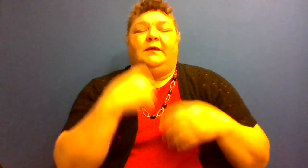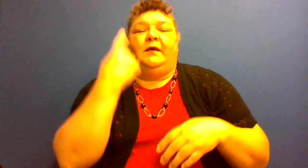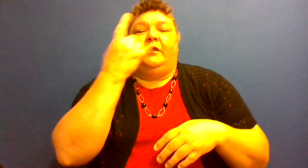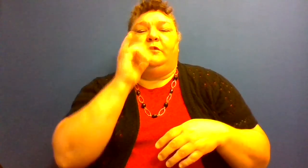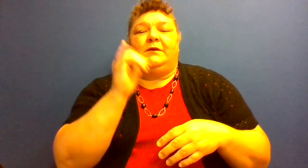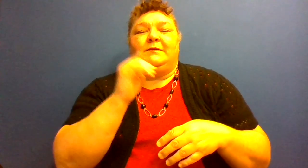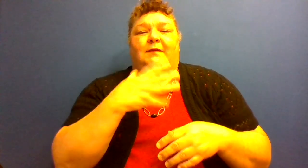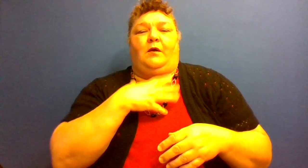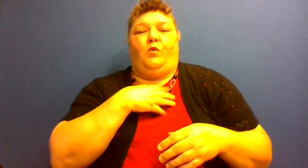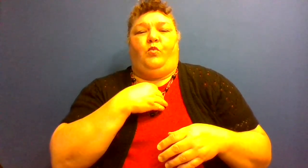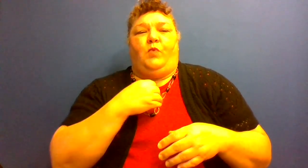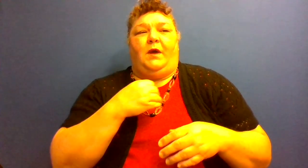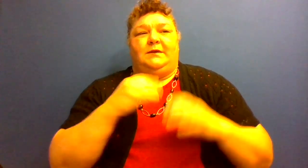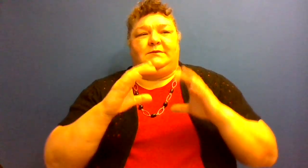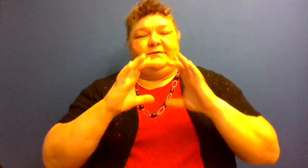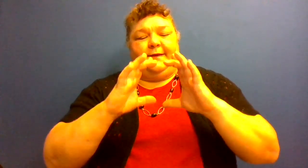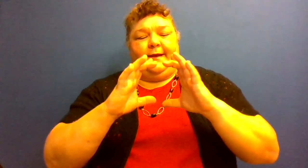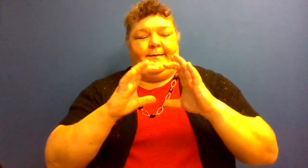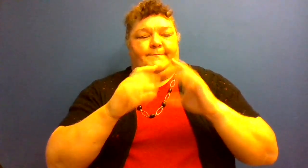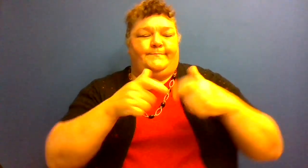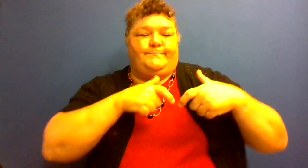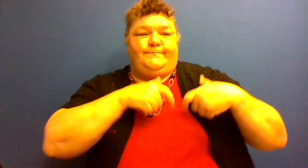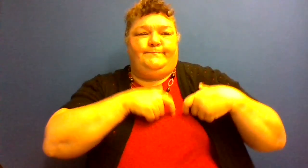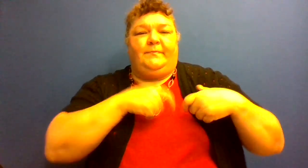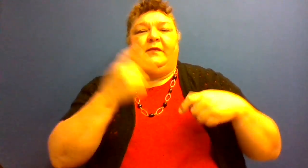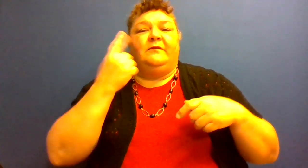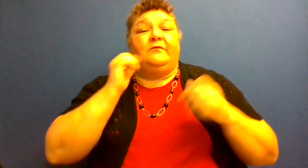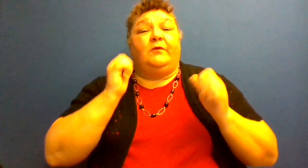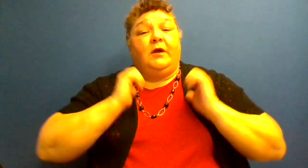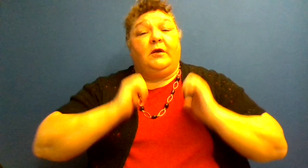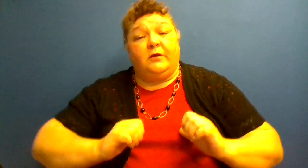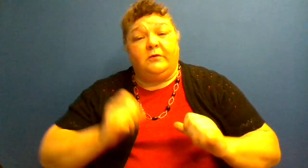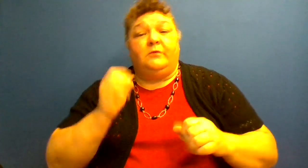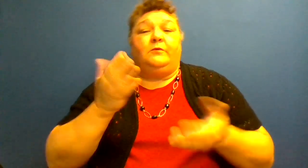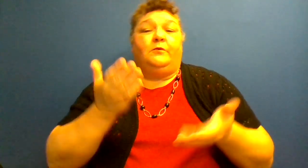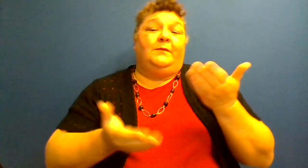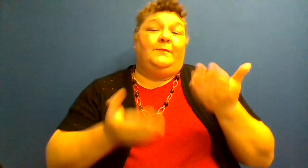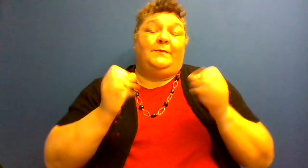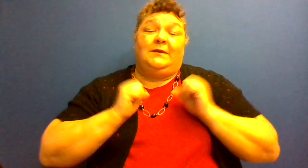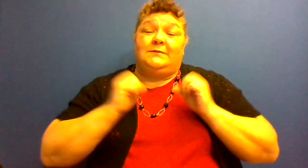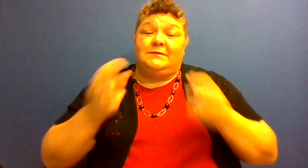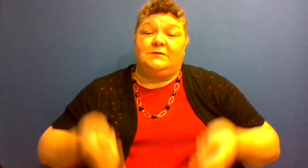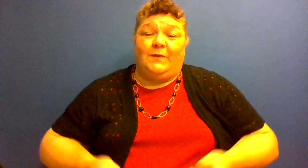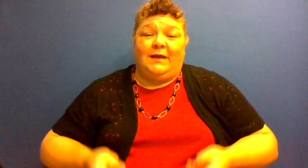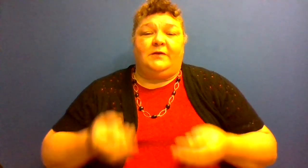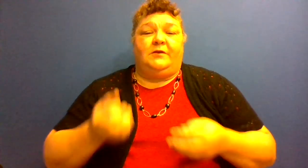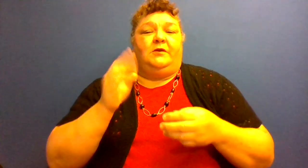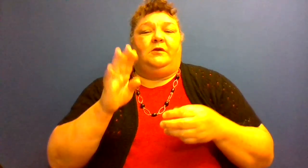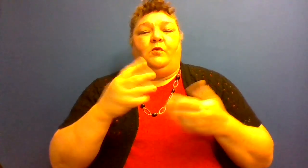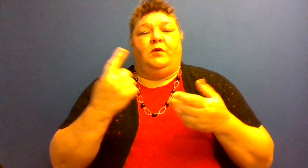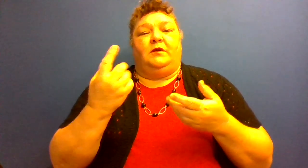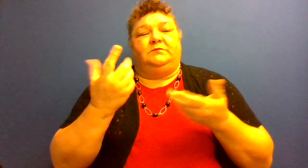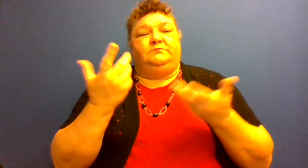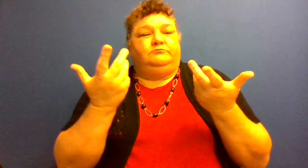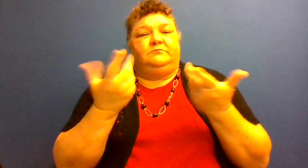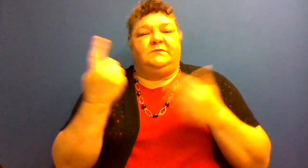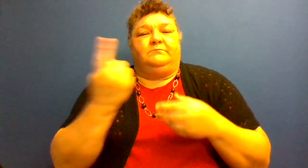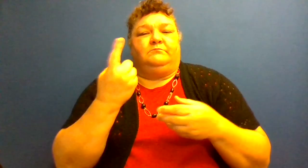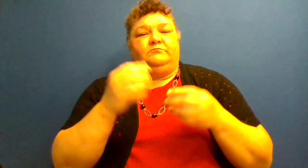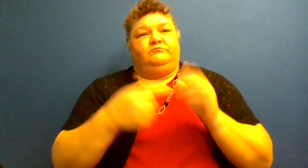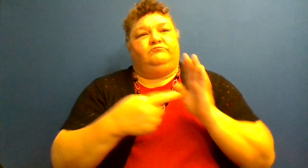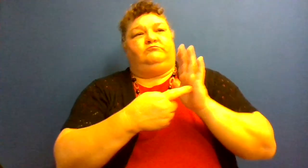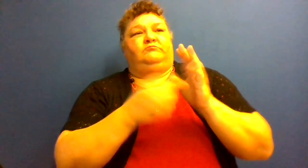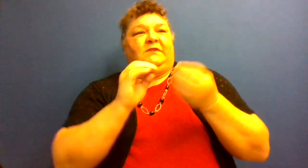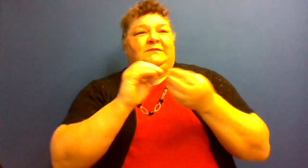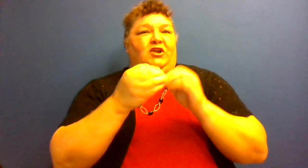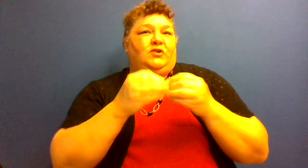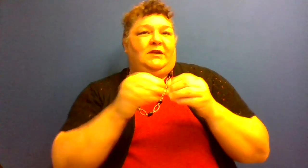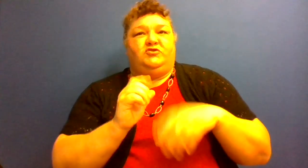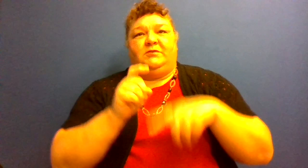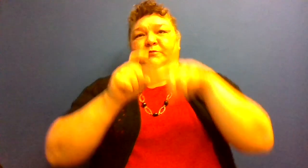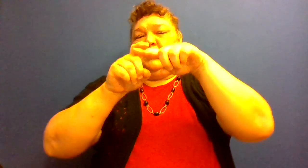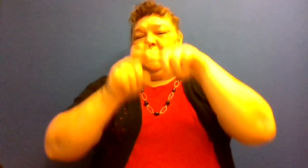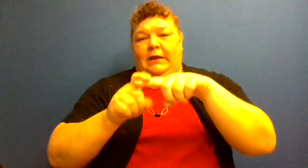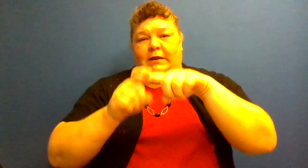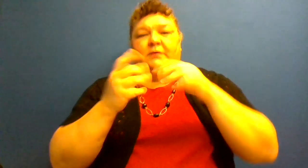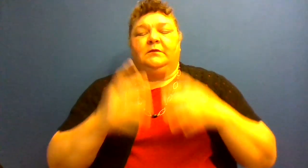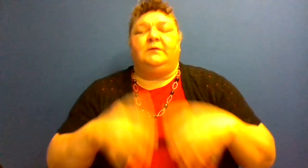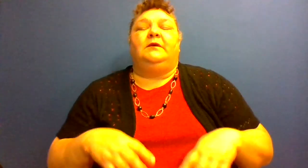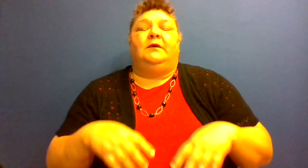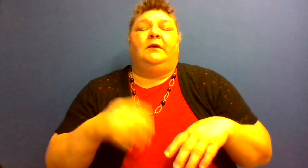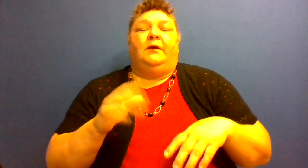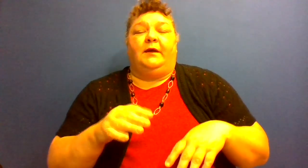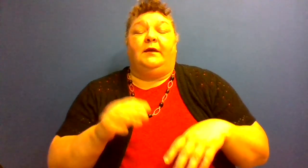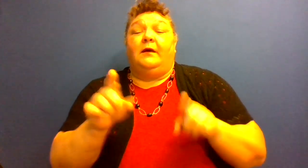It is a white patch that you can sew onto a coat or sweater, or just have it as a decoration.